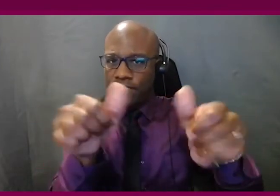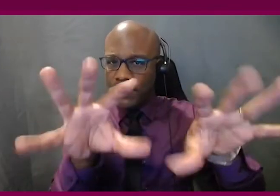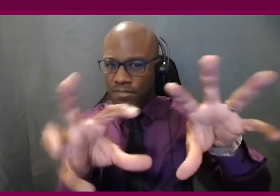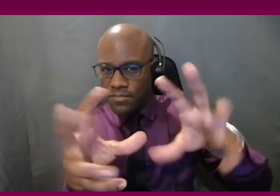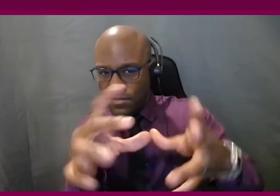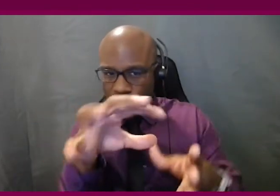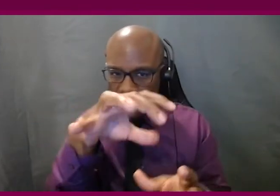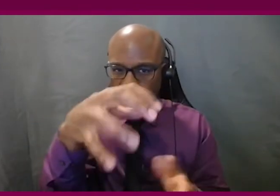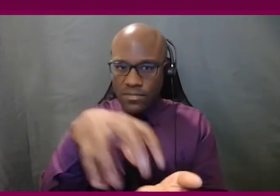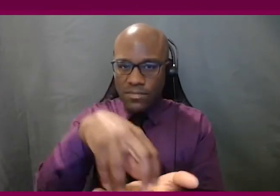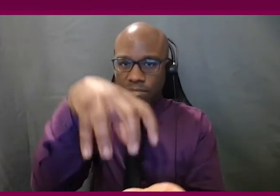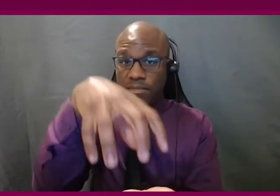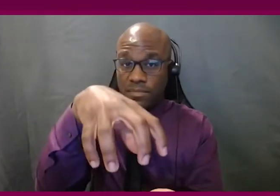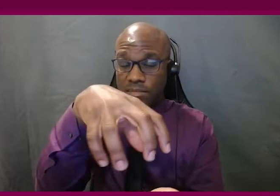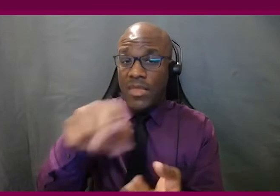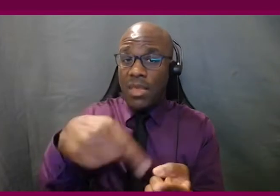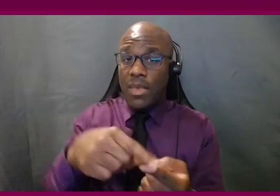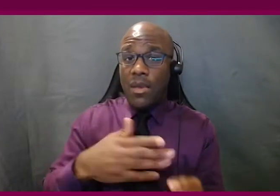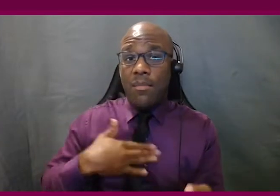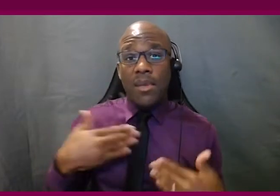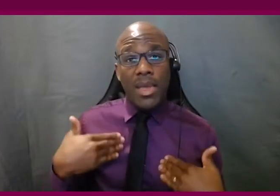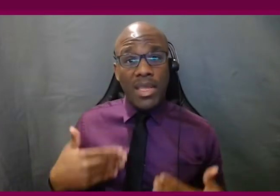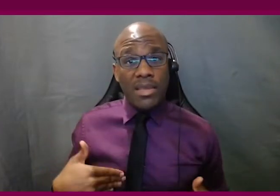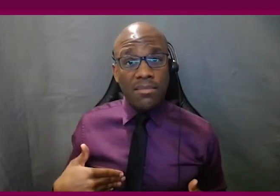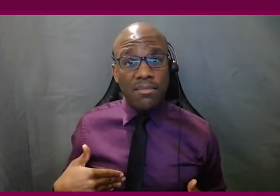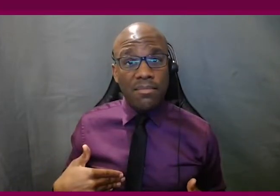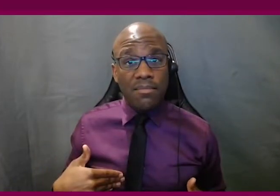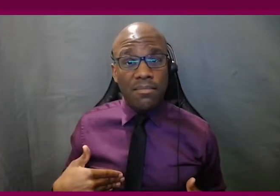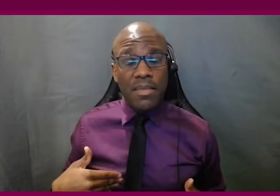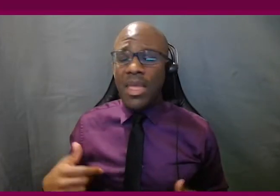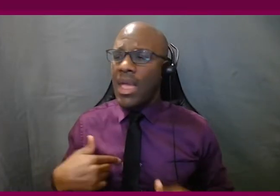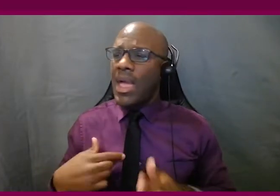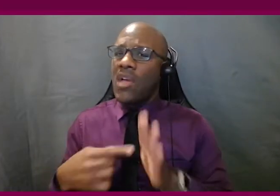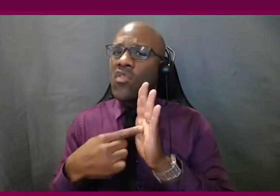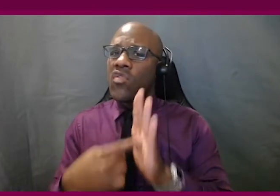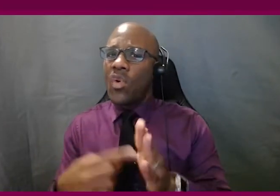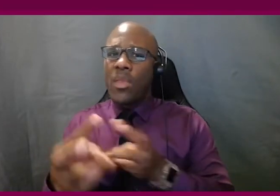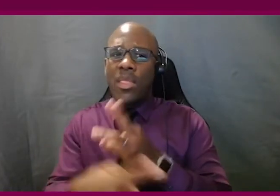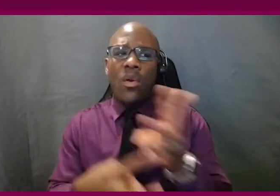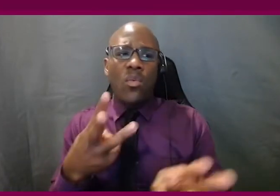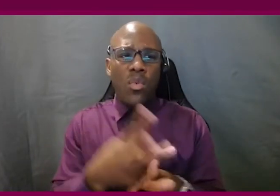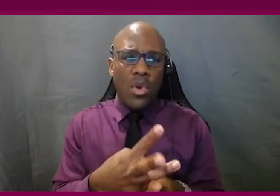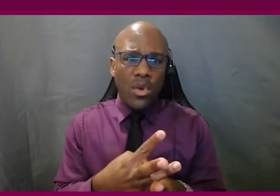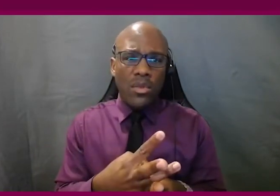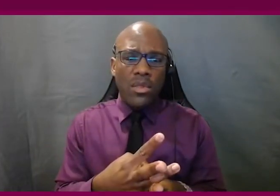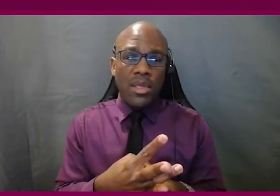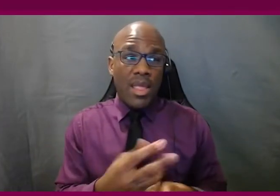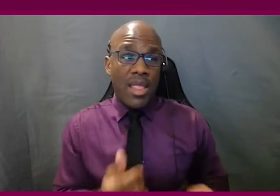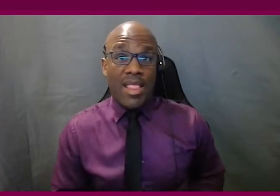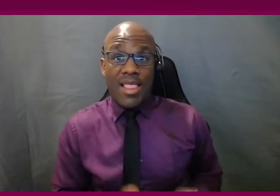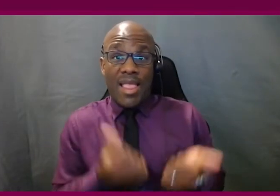what life looks like from my eye level by making art that was hung in a gallery at a lower level.